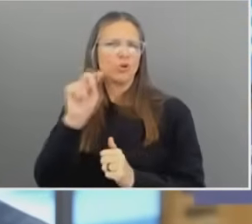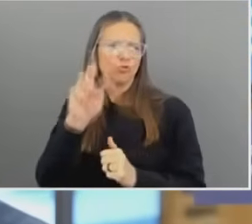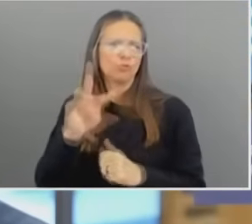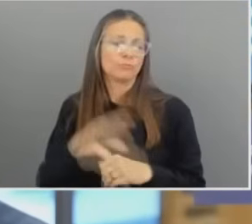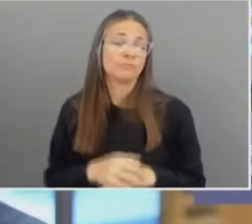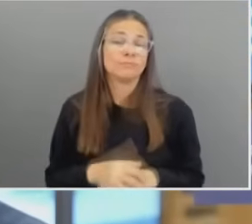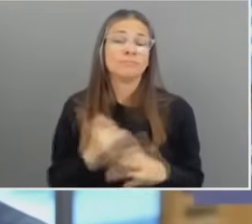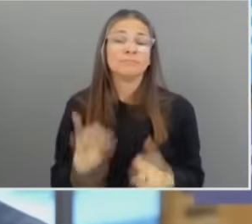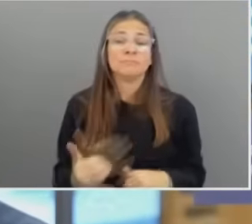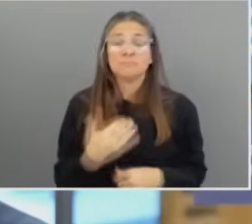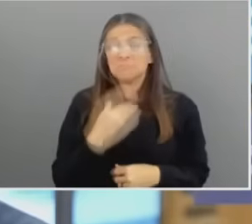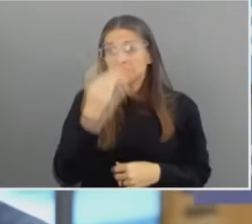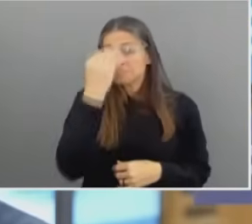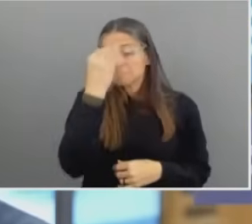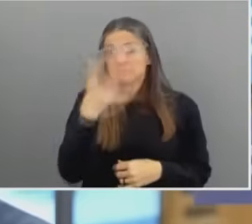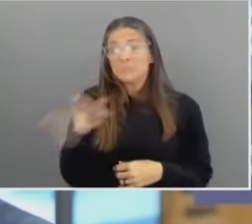C DRIVE K DOT DOT GOV.